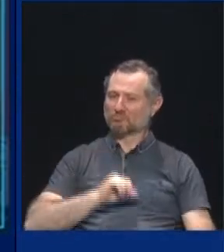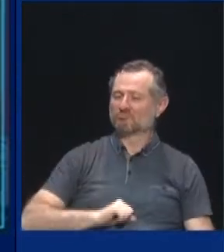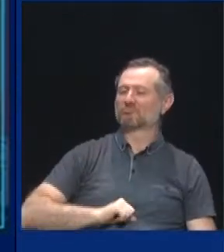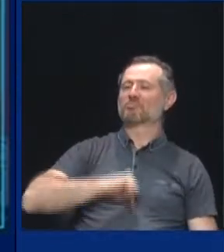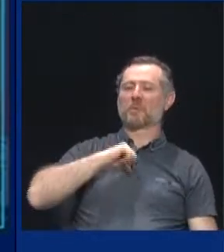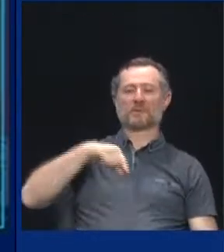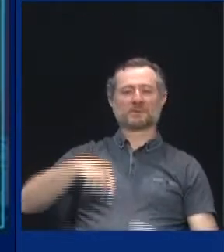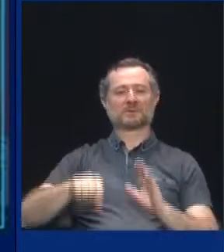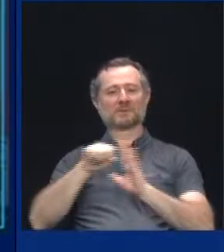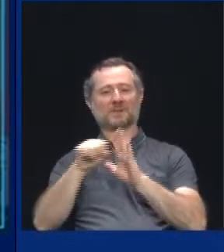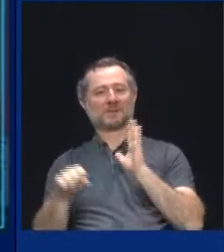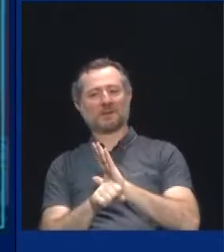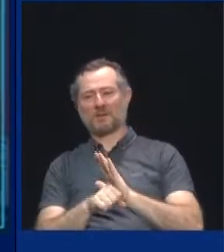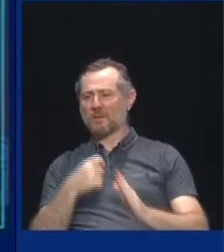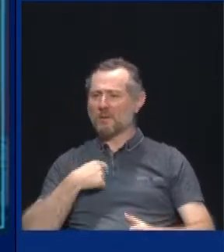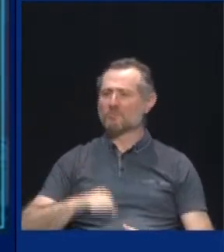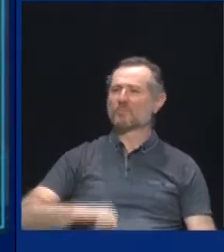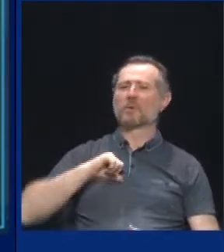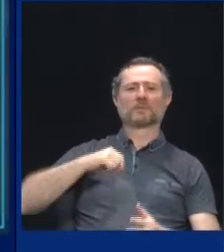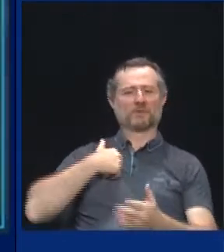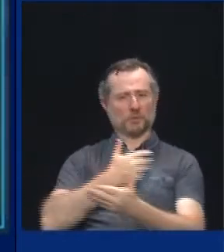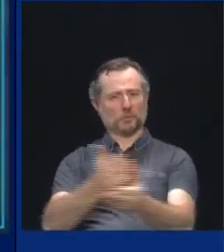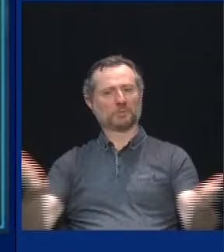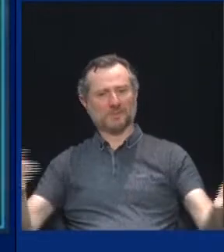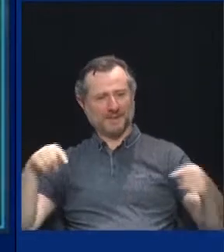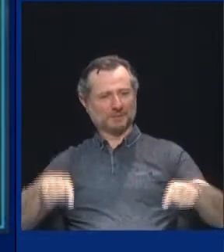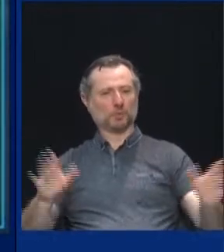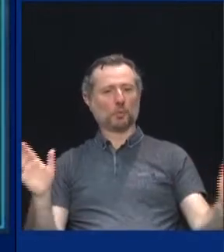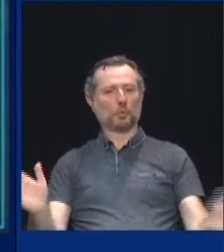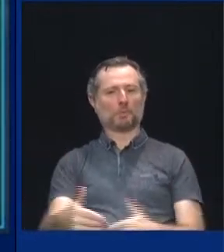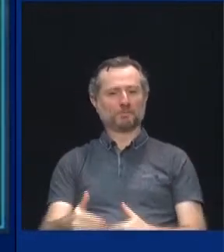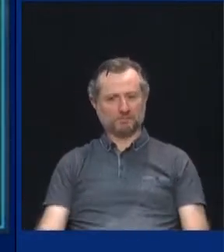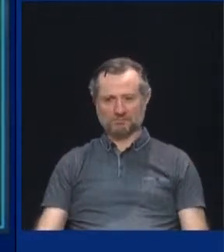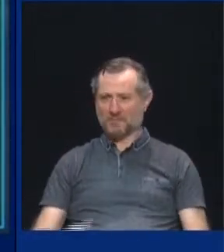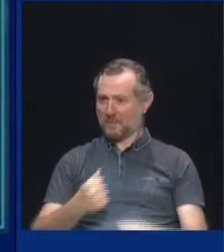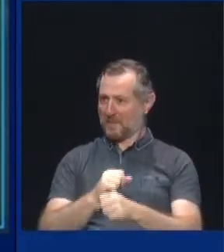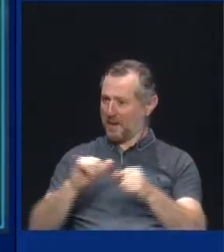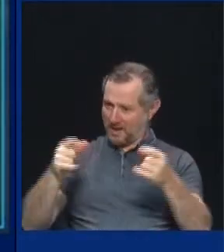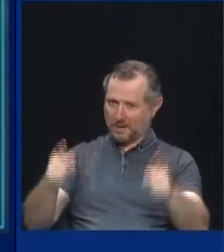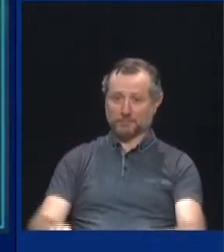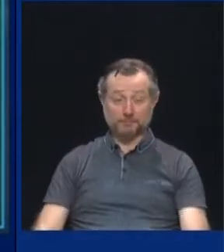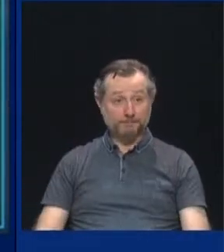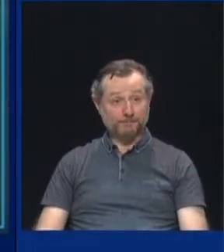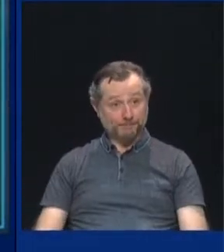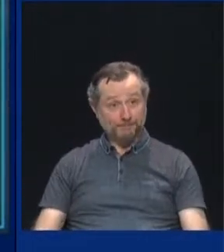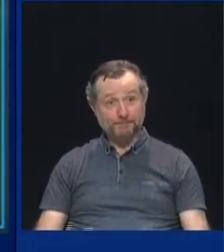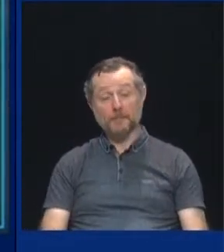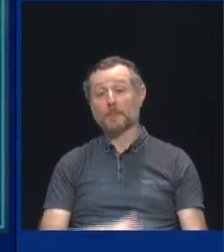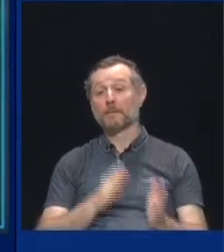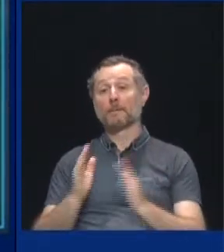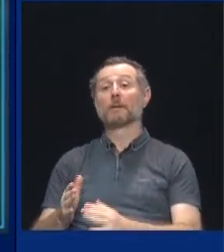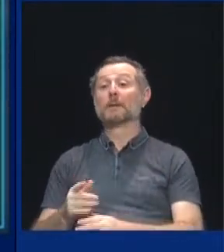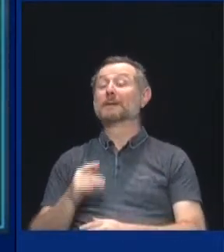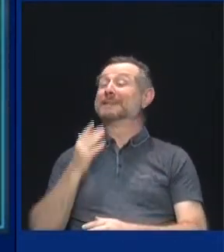BUT NEW YORK DID IT. NEW YORK DID IT. AND I'M PROUD OF THIS STATE AND I'M PROUD OF WHAT EVERYONE IN